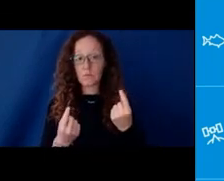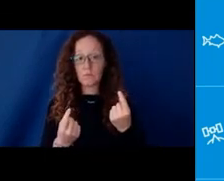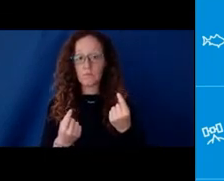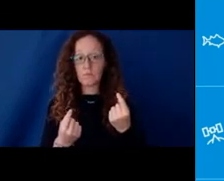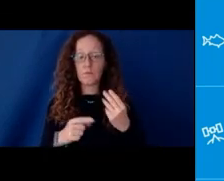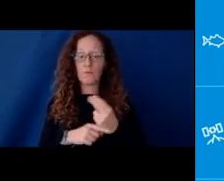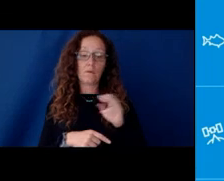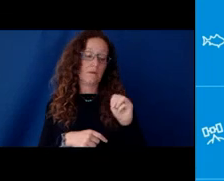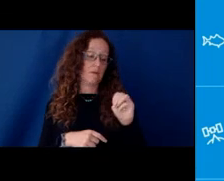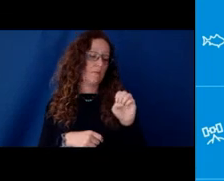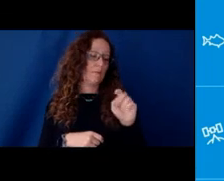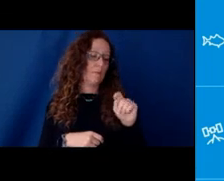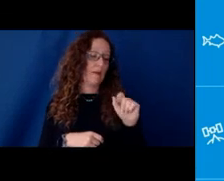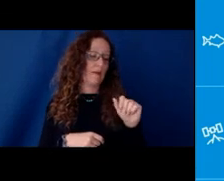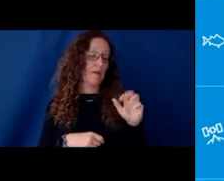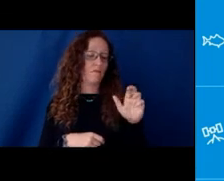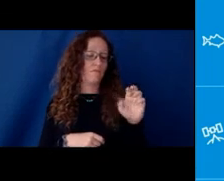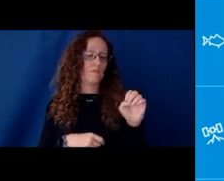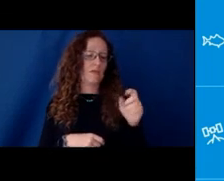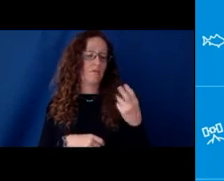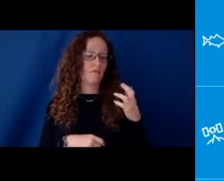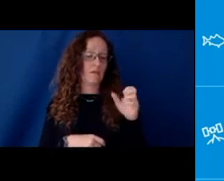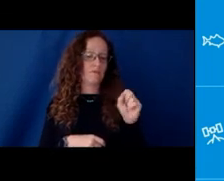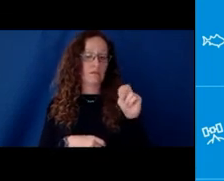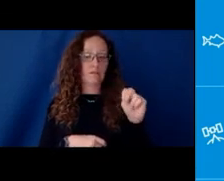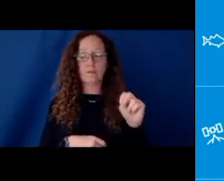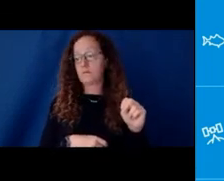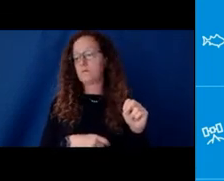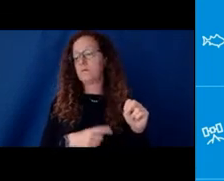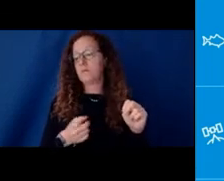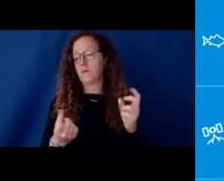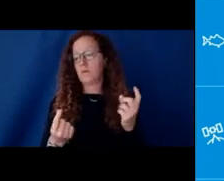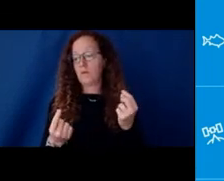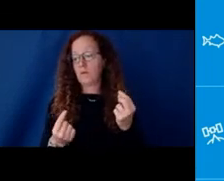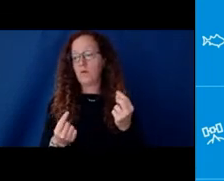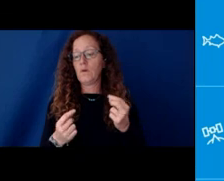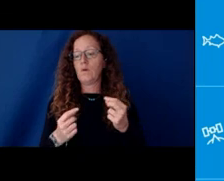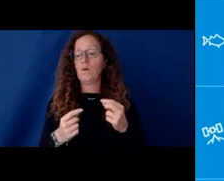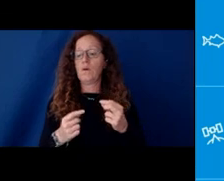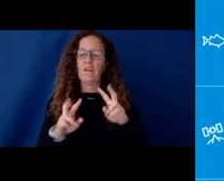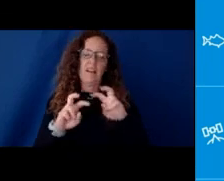a multivariate random effects meta analysis. So we did this basically to account for any